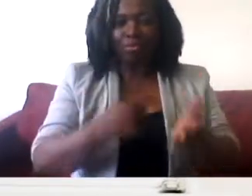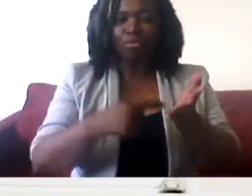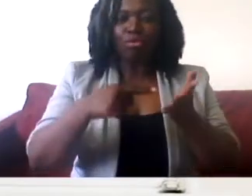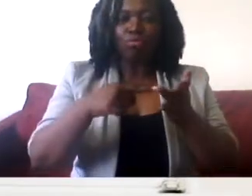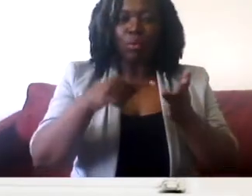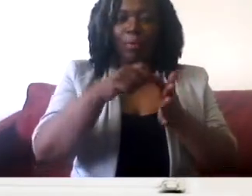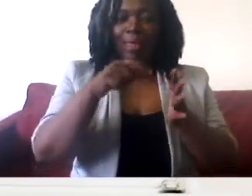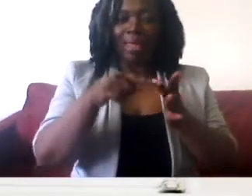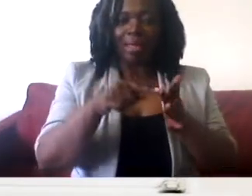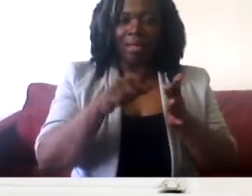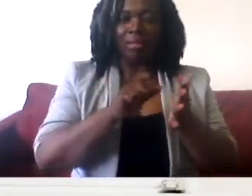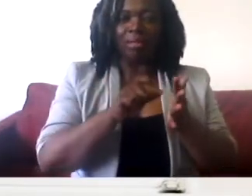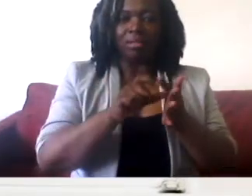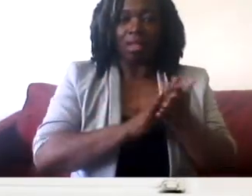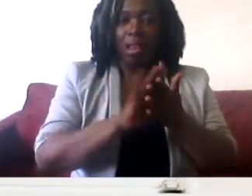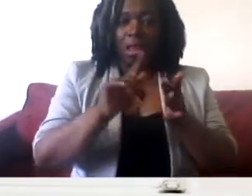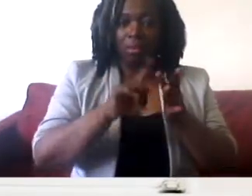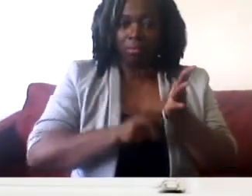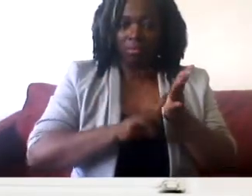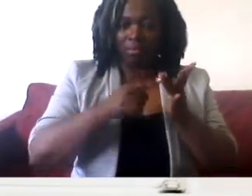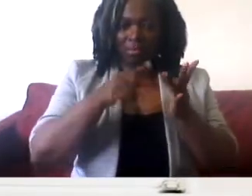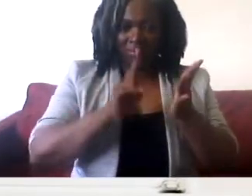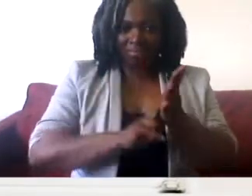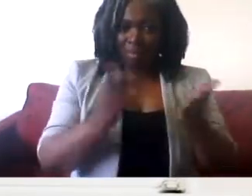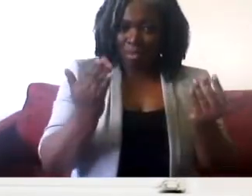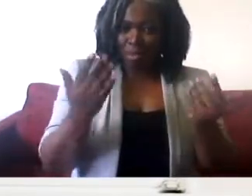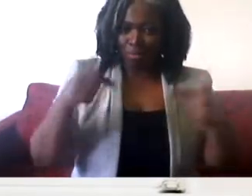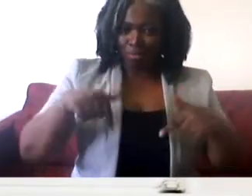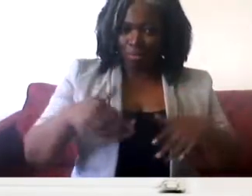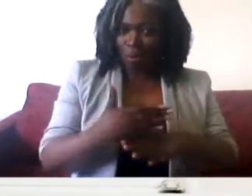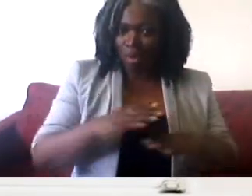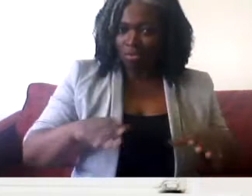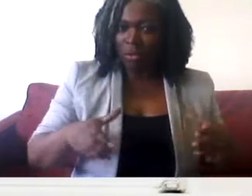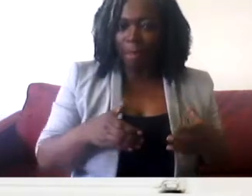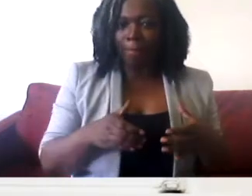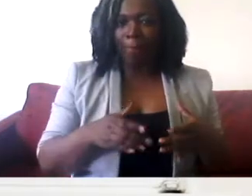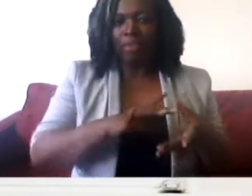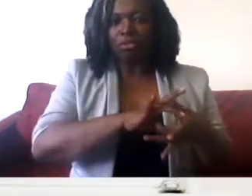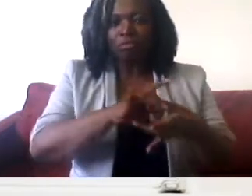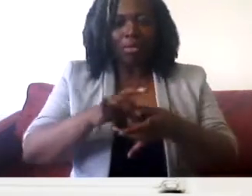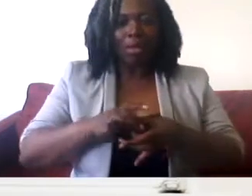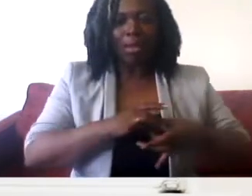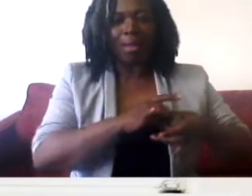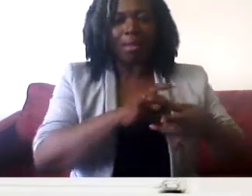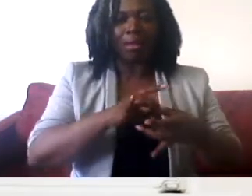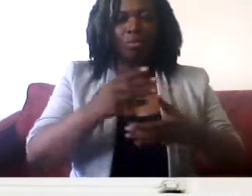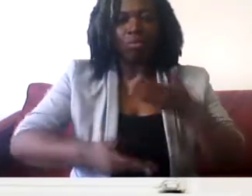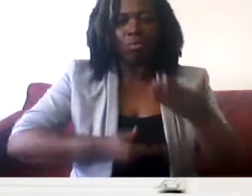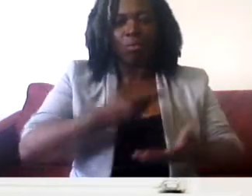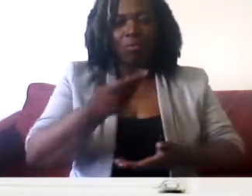Welcome to Stringing Stories Together